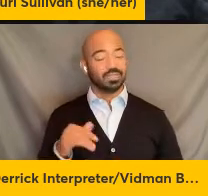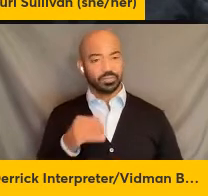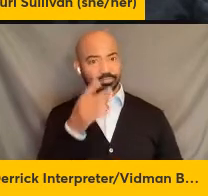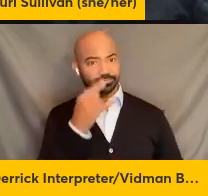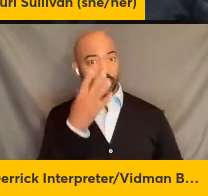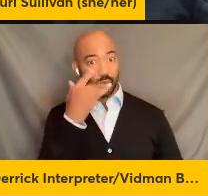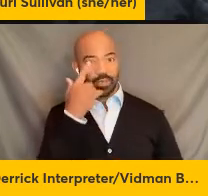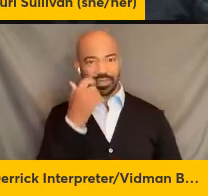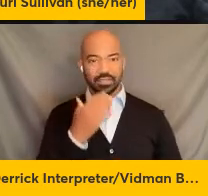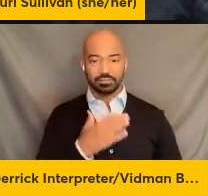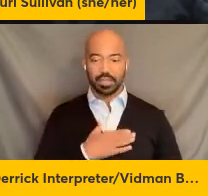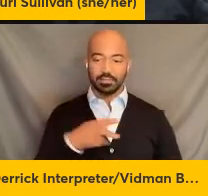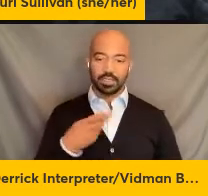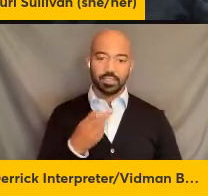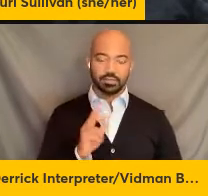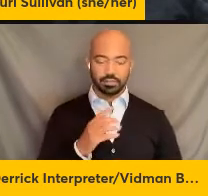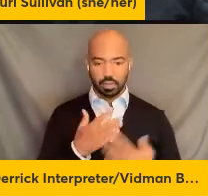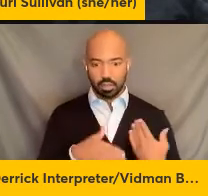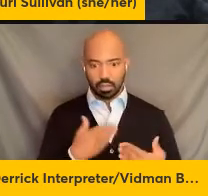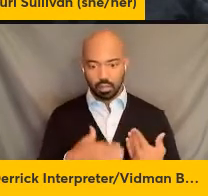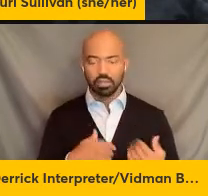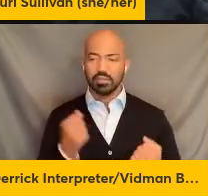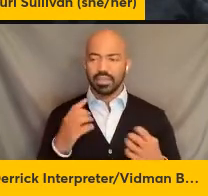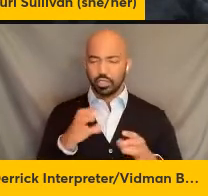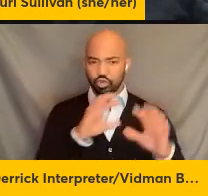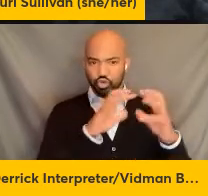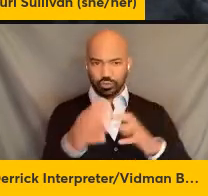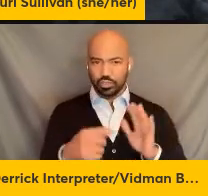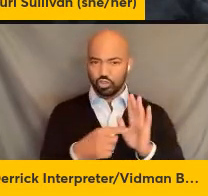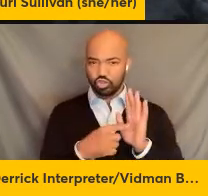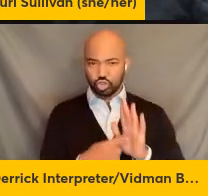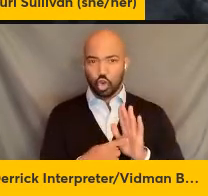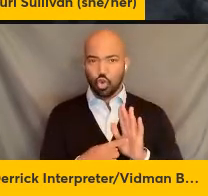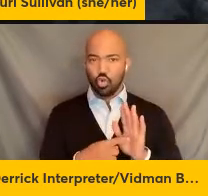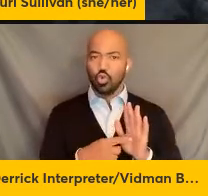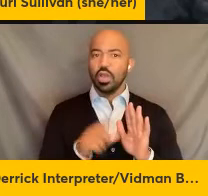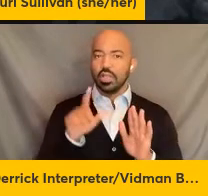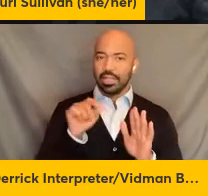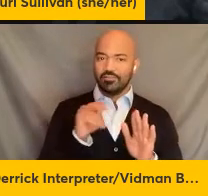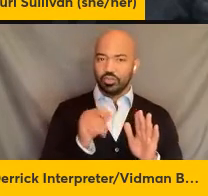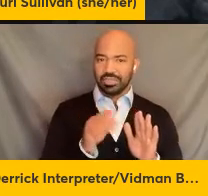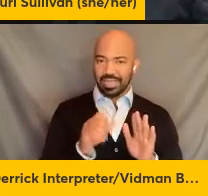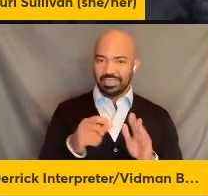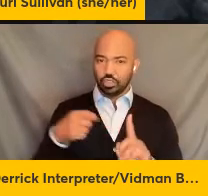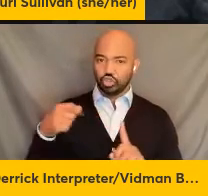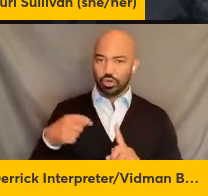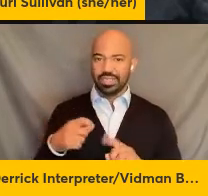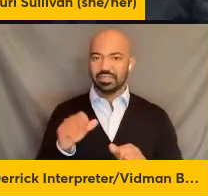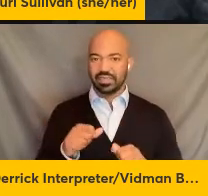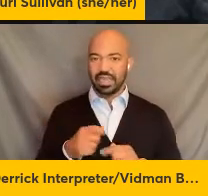PhD, a number of groups had demonstrated that epithelial lymphocyte circuits regulate the tissue adaptation to intestinal